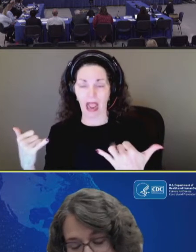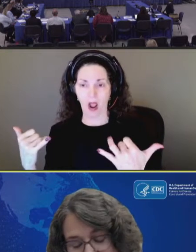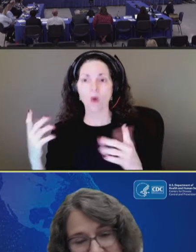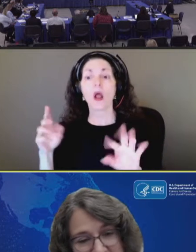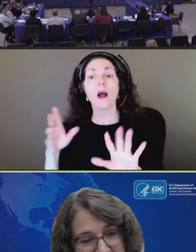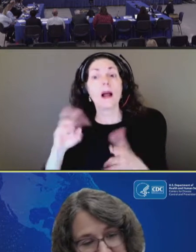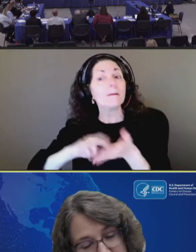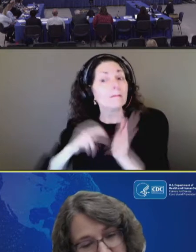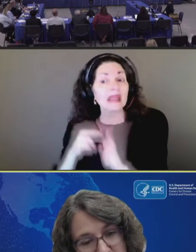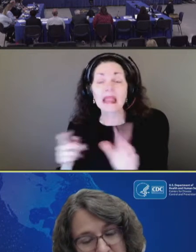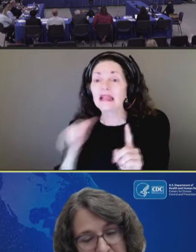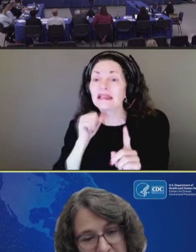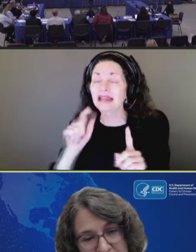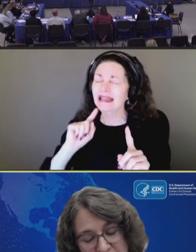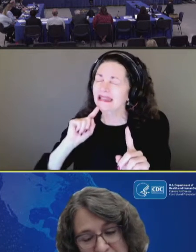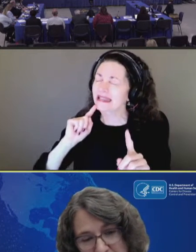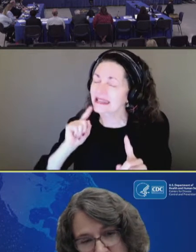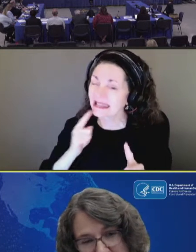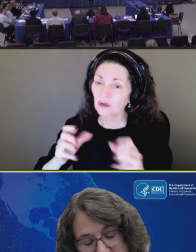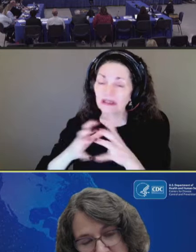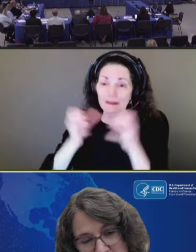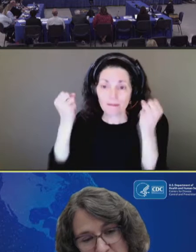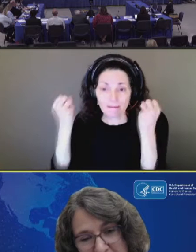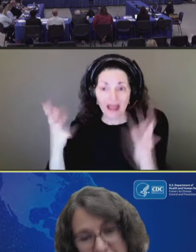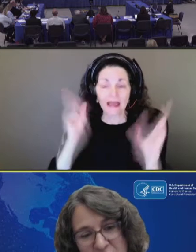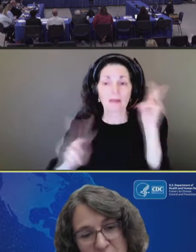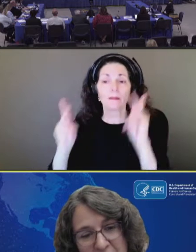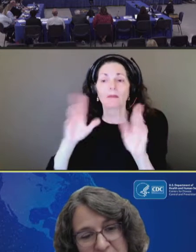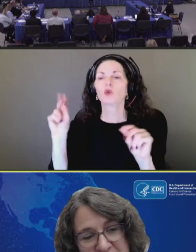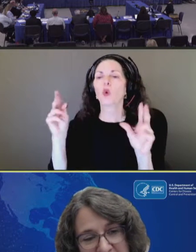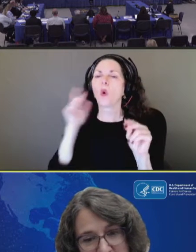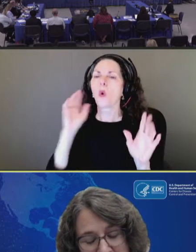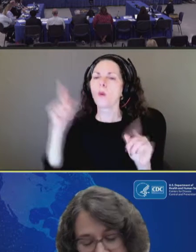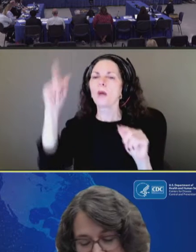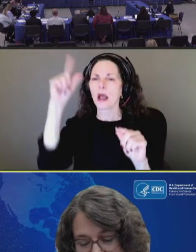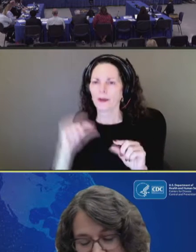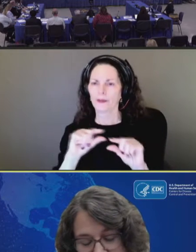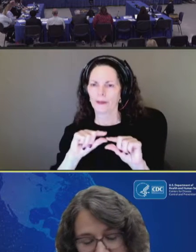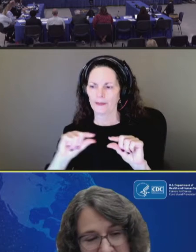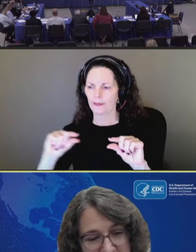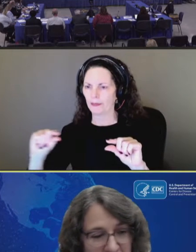And as we head into summer, we are certainly aware that when we have low levels of mpox circulating,